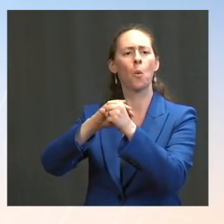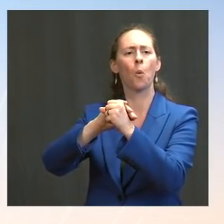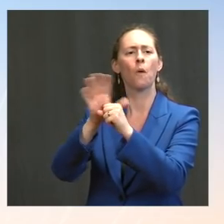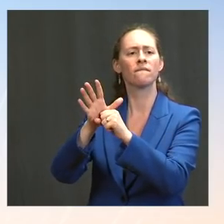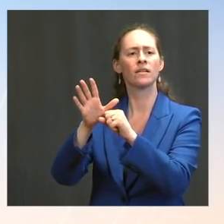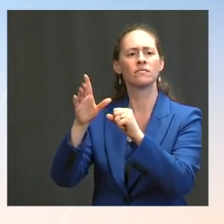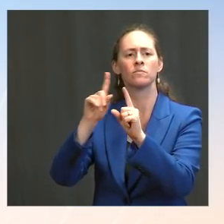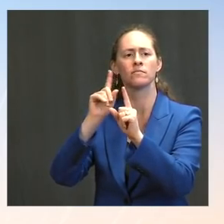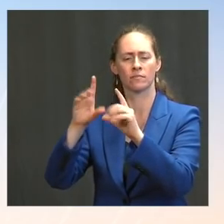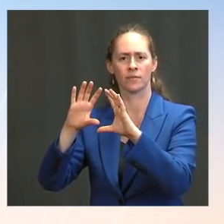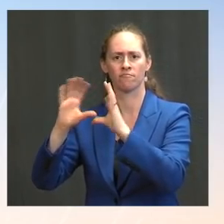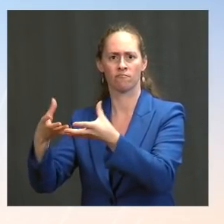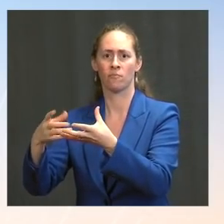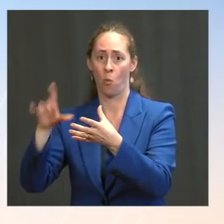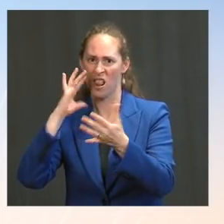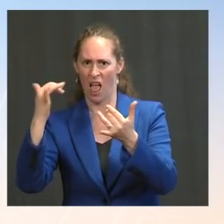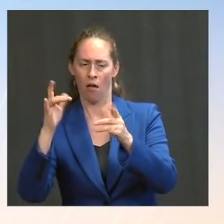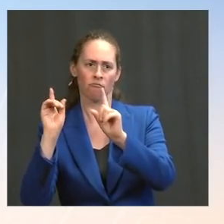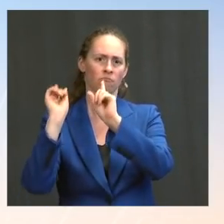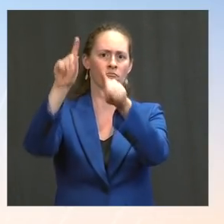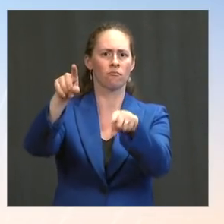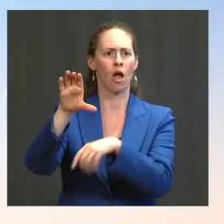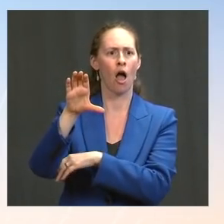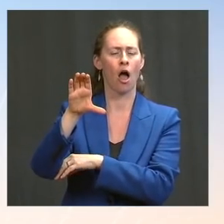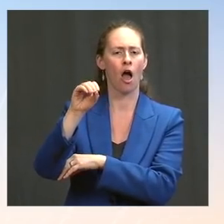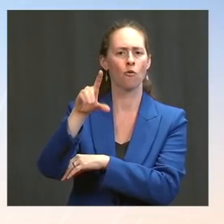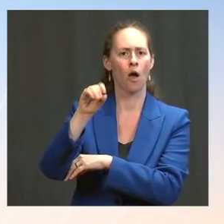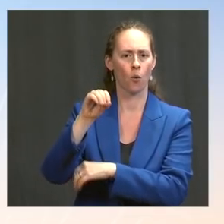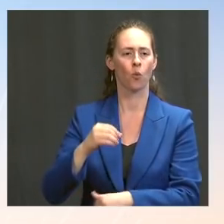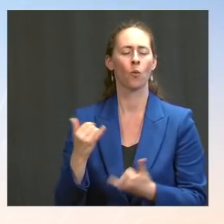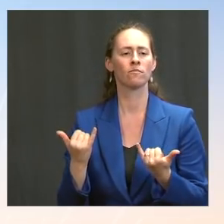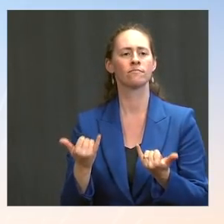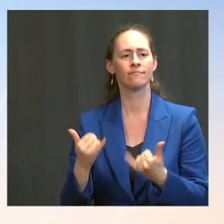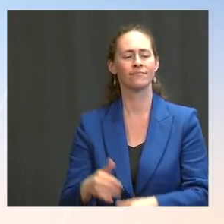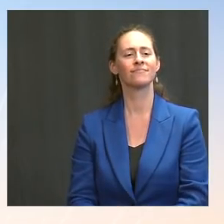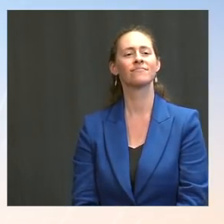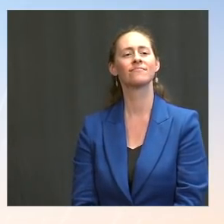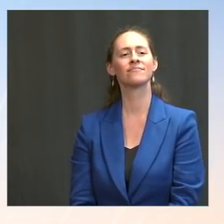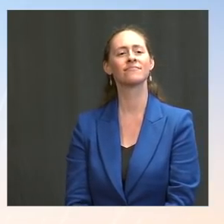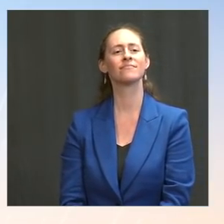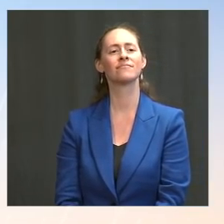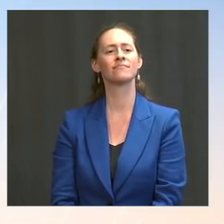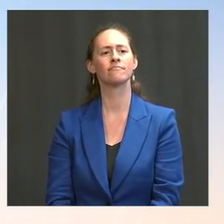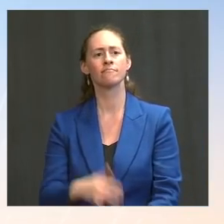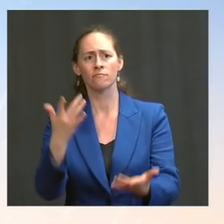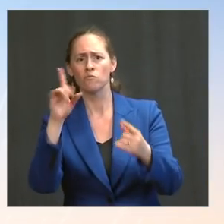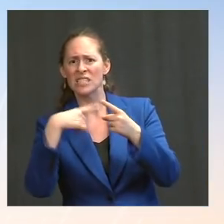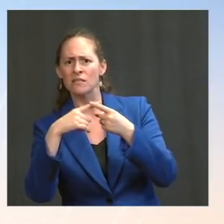Ms. Psaki: Go ahead. Oh, okay. I think you guys have to gather. Okay, go ahead. You're the last one. The Press: All right. Thank you, Jen. You mentioned that a COVID-19 surge team